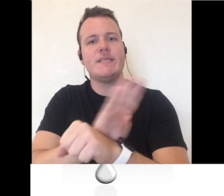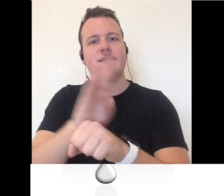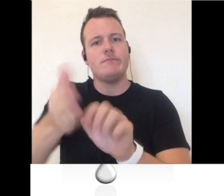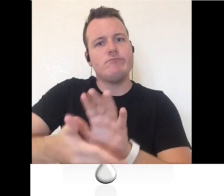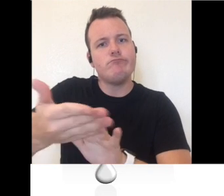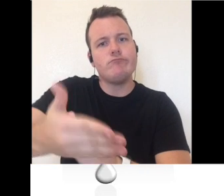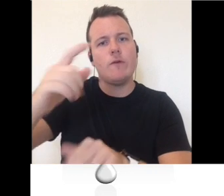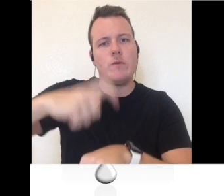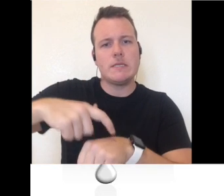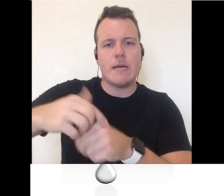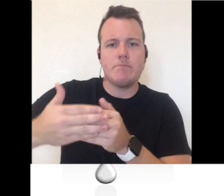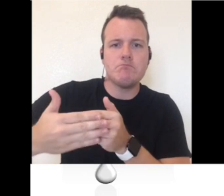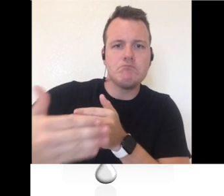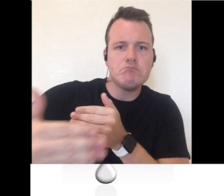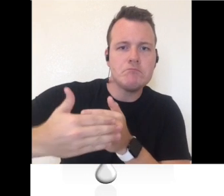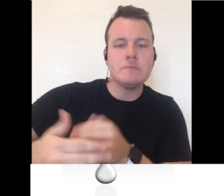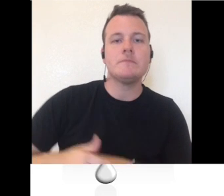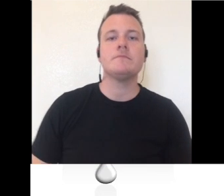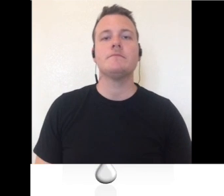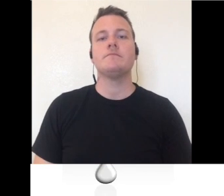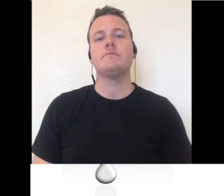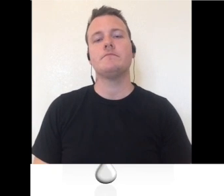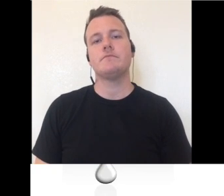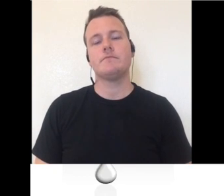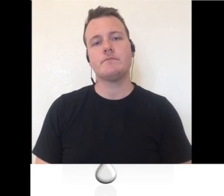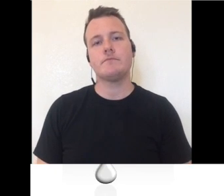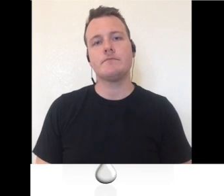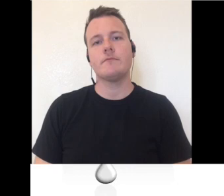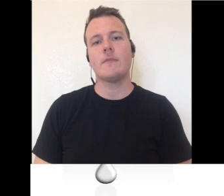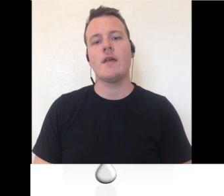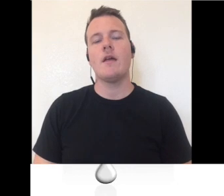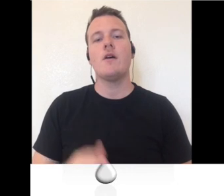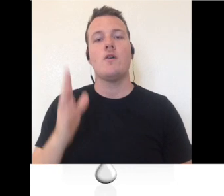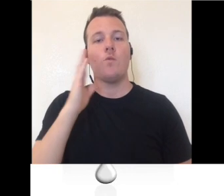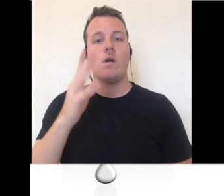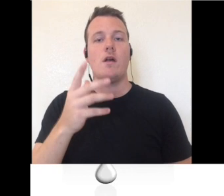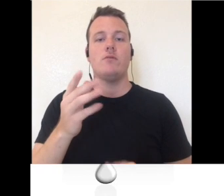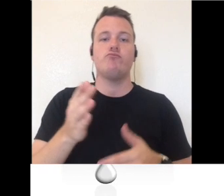begin this business and to maintain that practice for a period of time. It looks